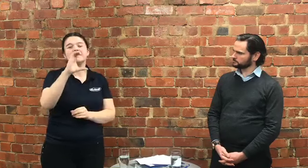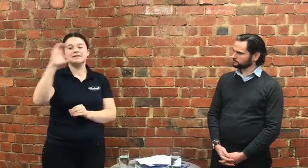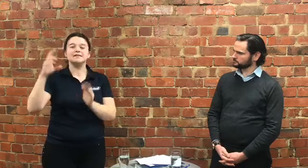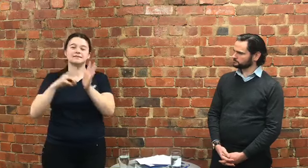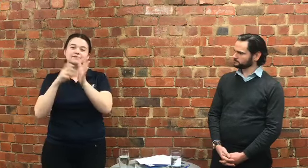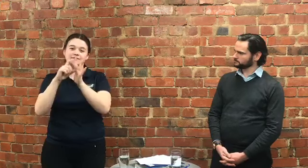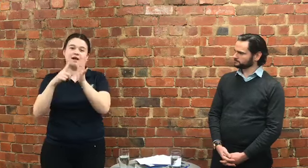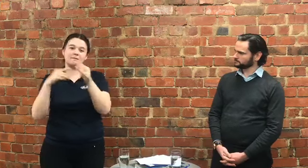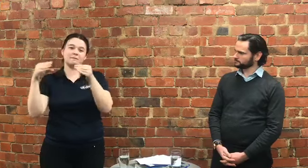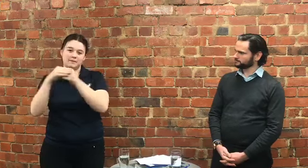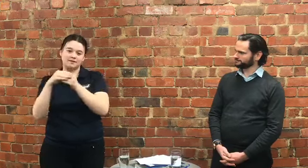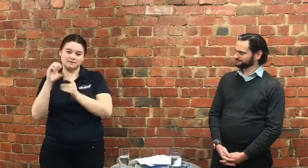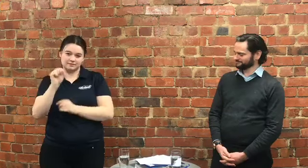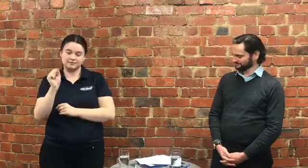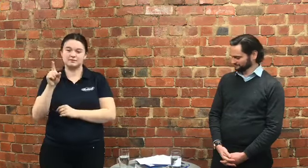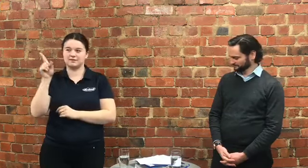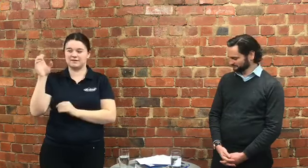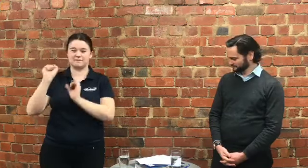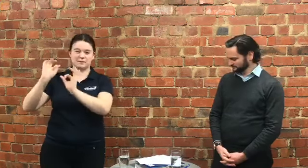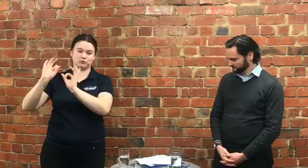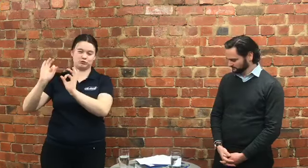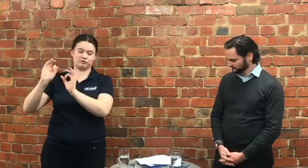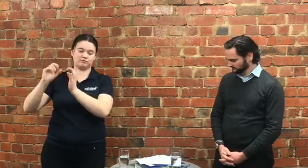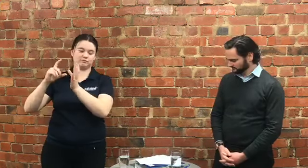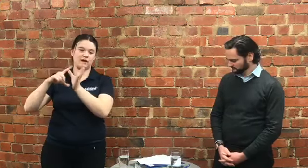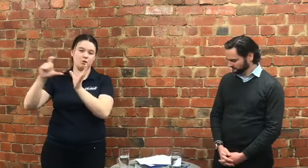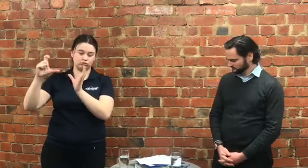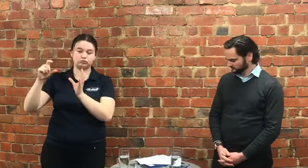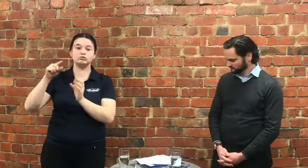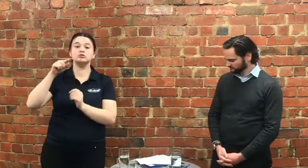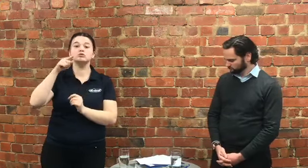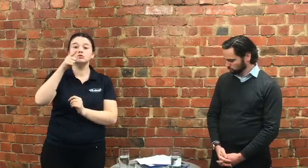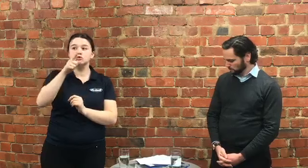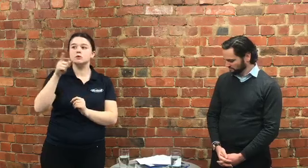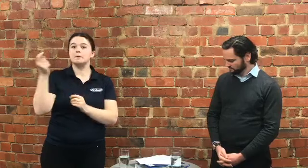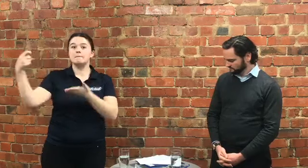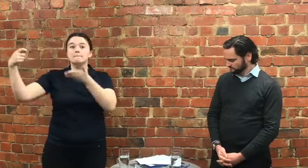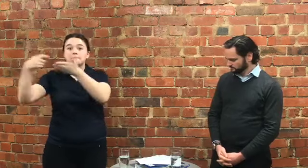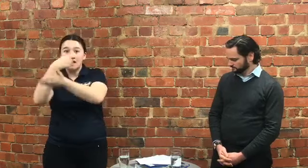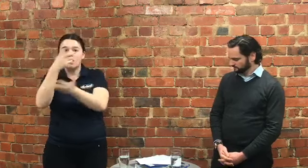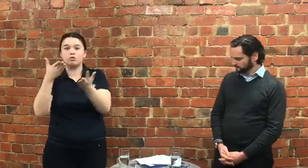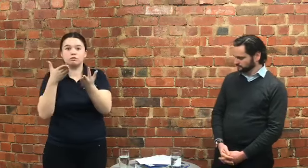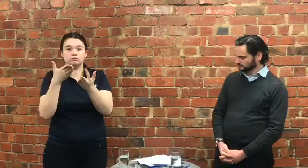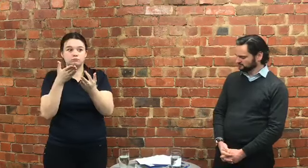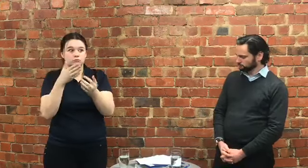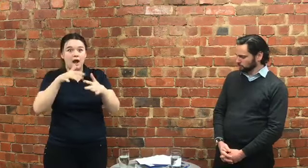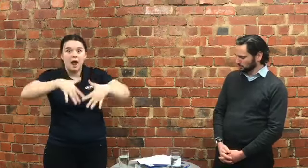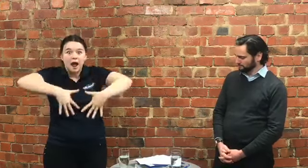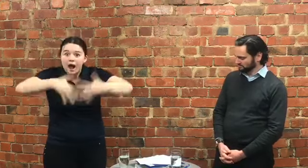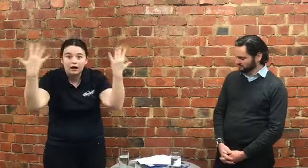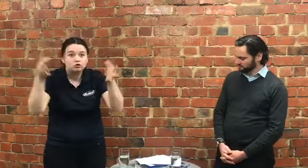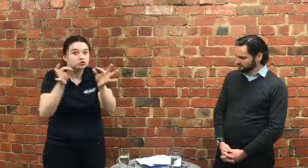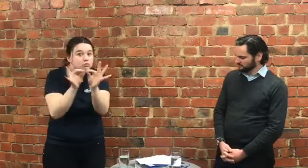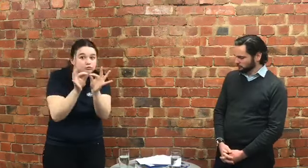It's not still about you receiving the funds and putting it in your own bank account. It's put aside a special account,